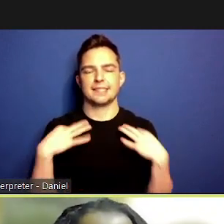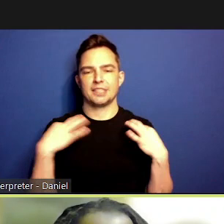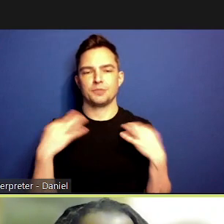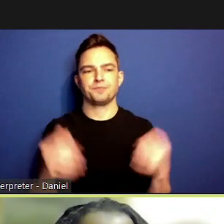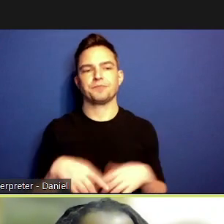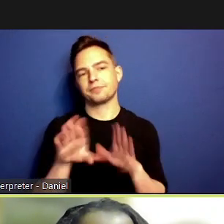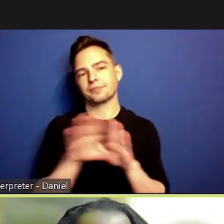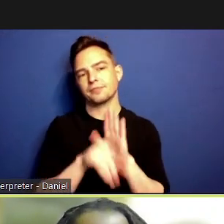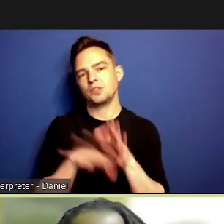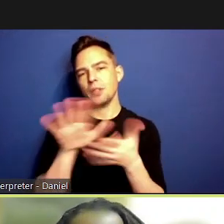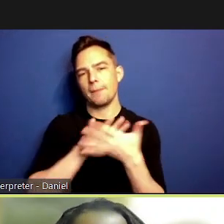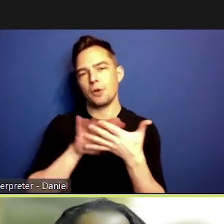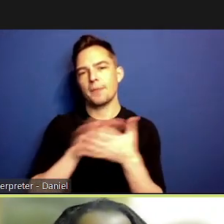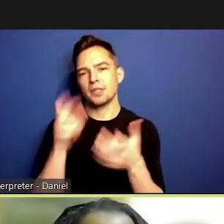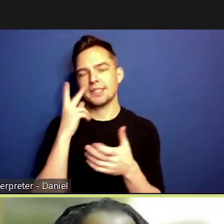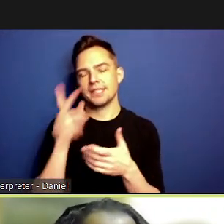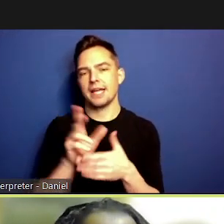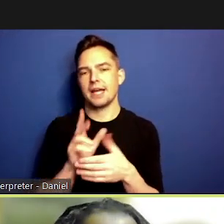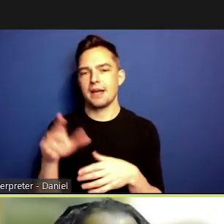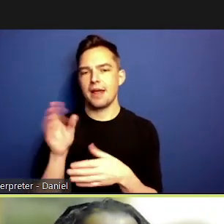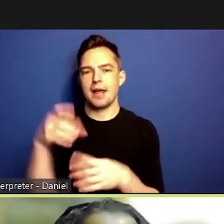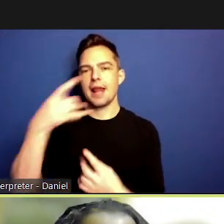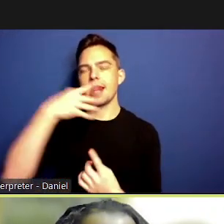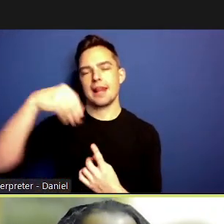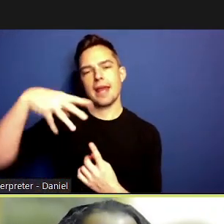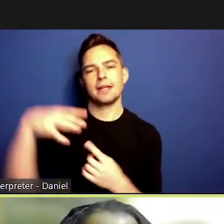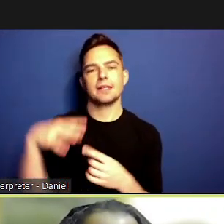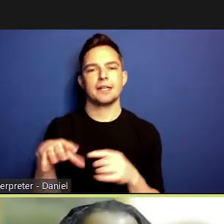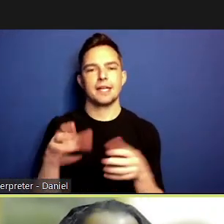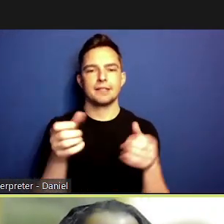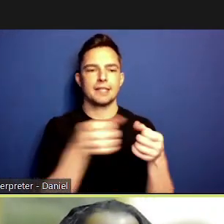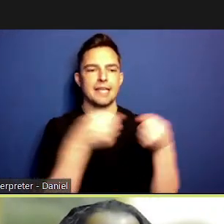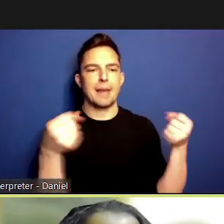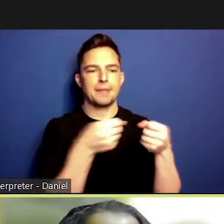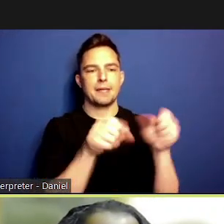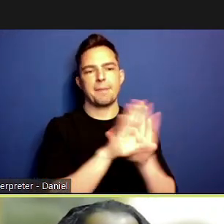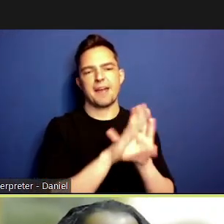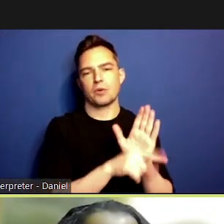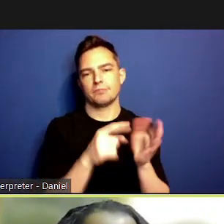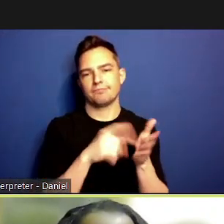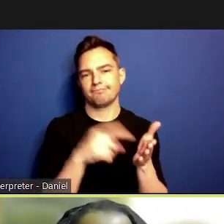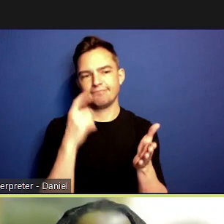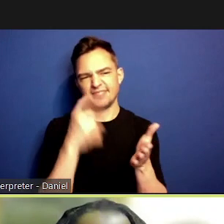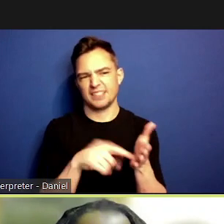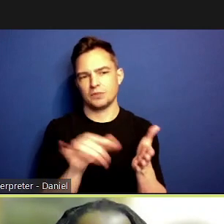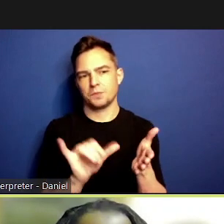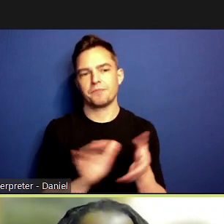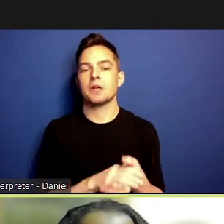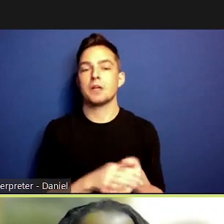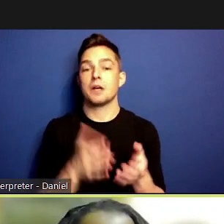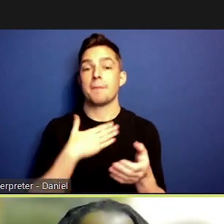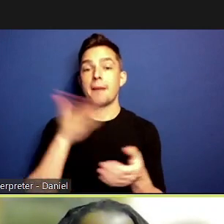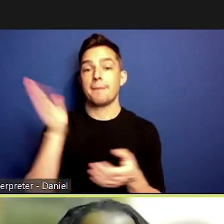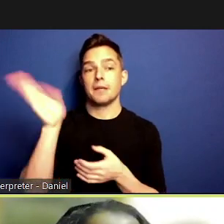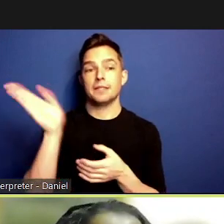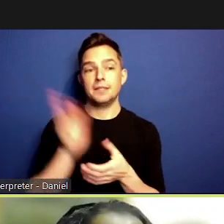But you can see a lamp and a cabinet in the background. My presentation is going to be